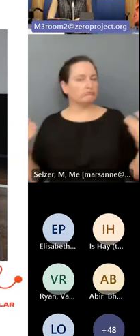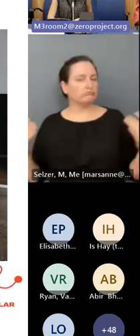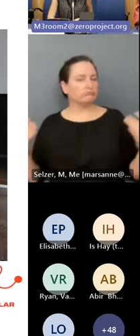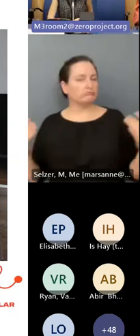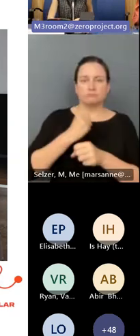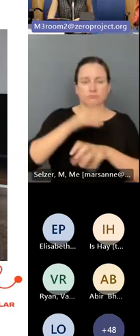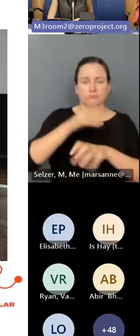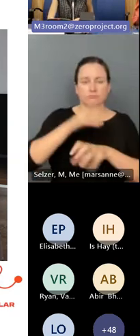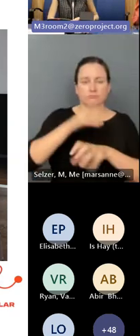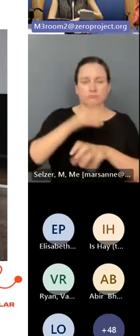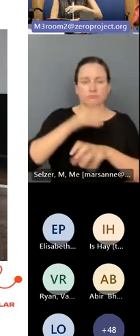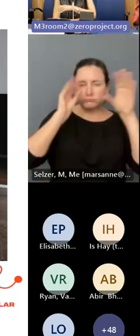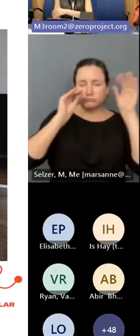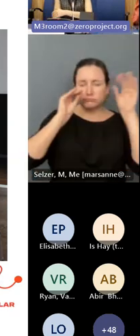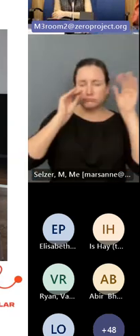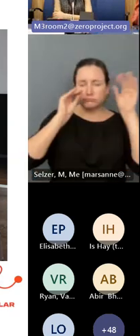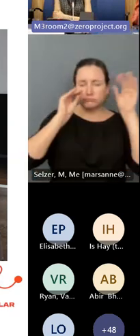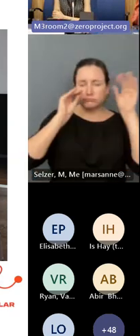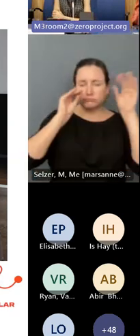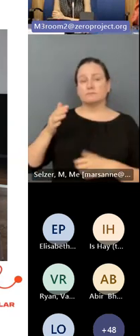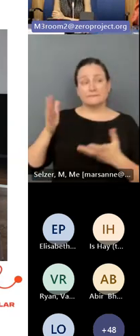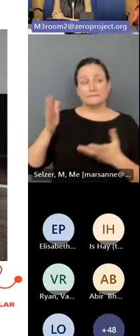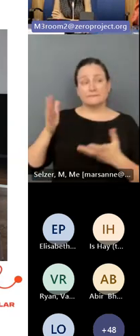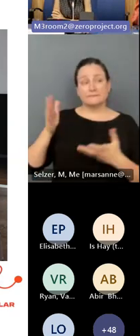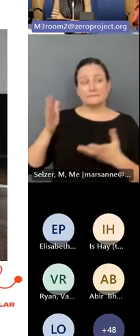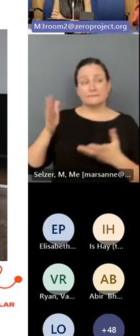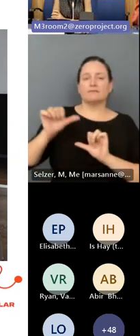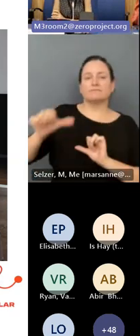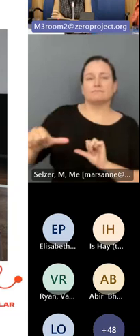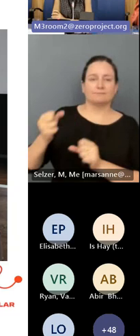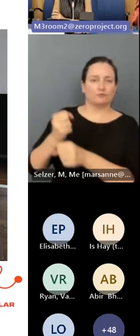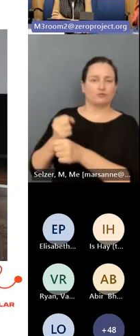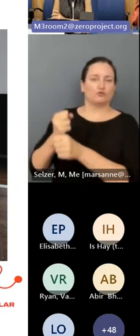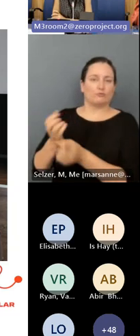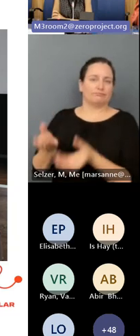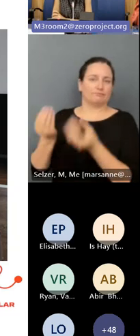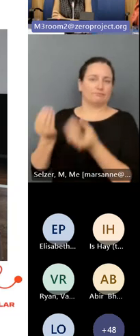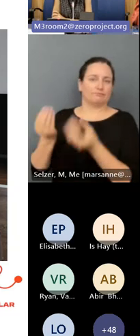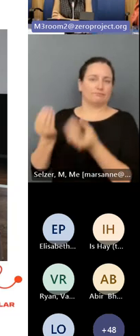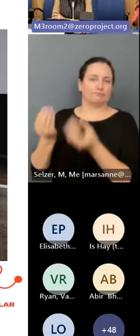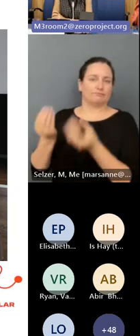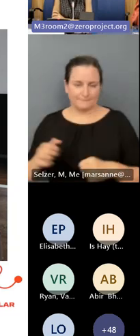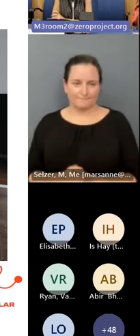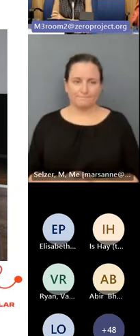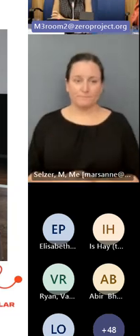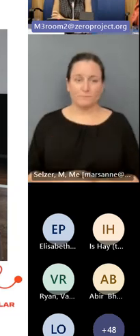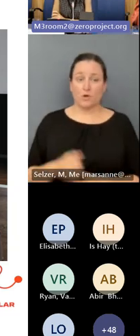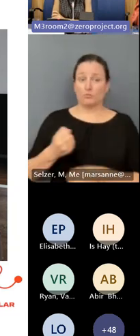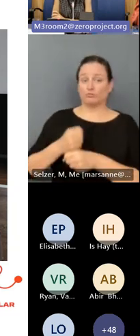opportunities. They become the ambassadors of our social values as well. The analysis